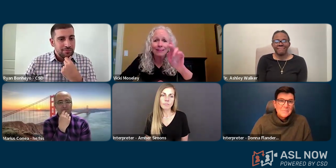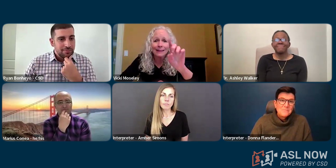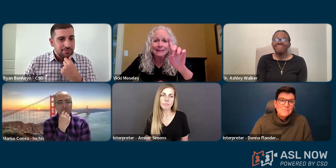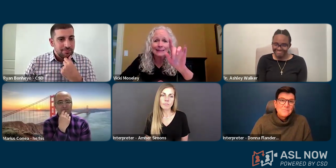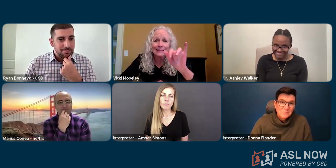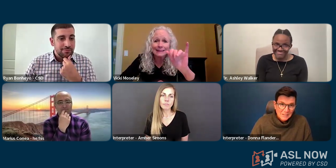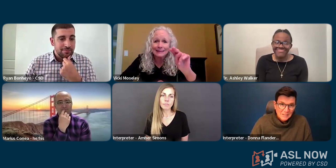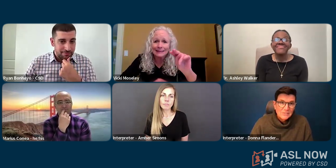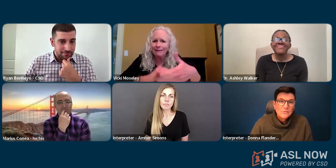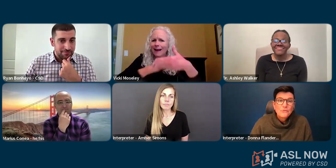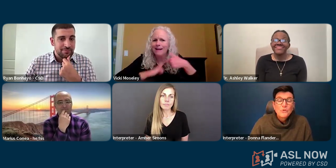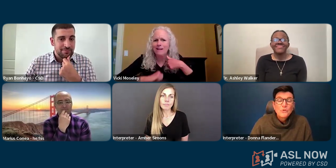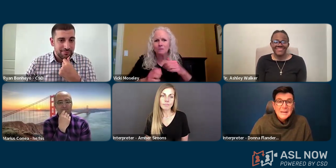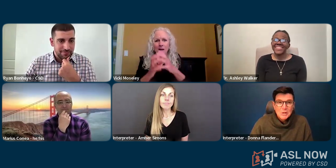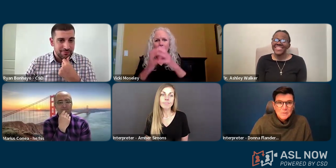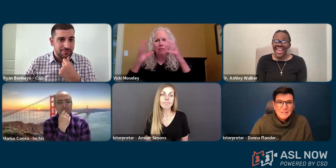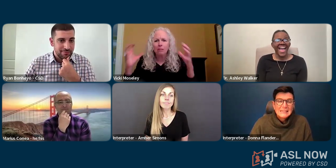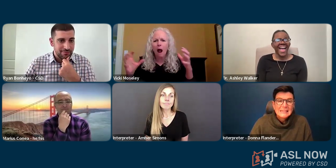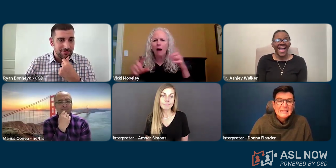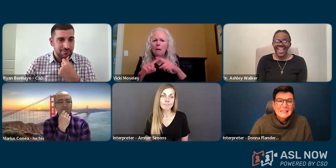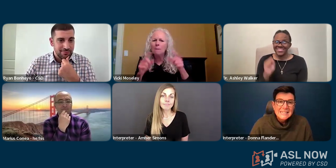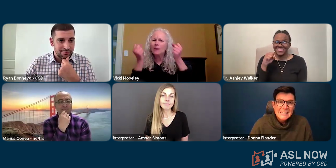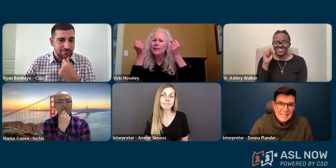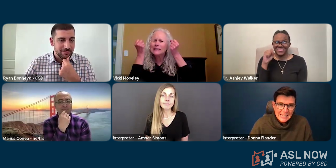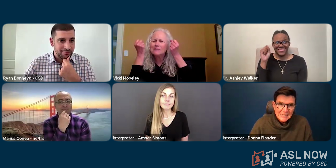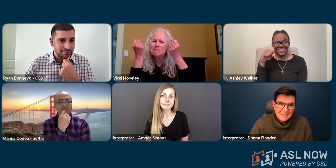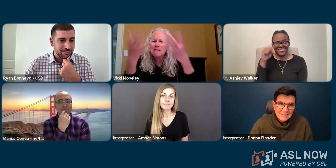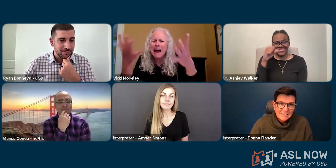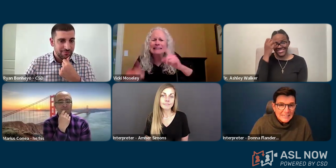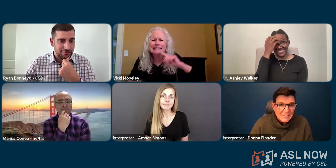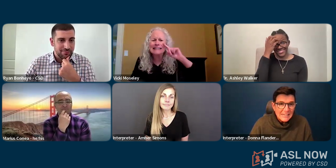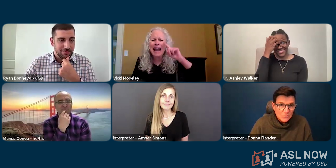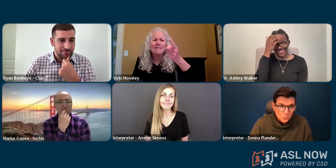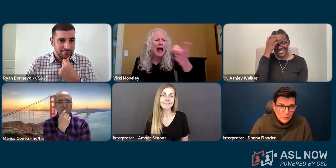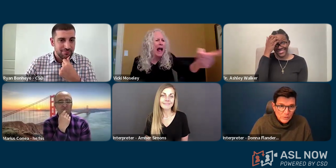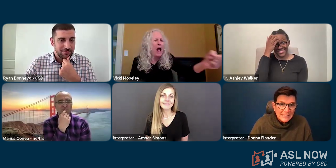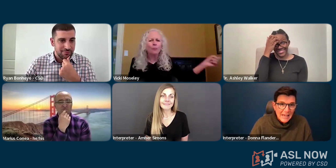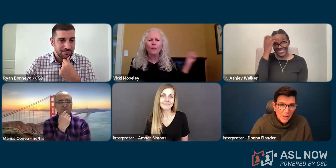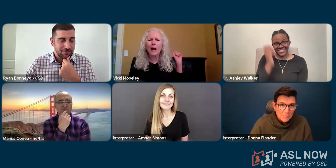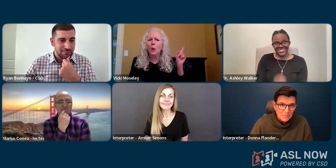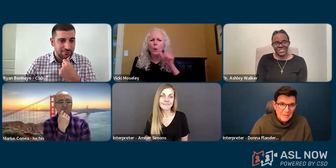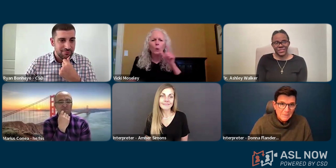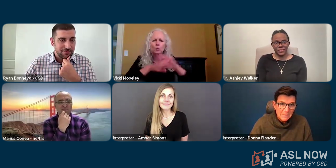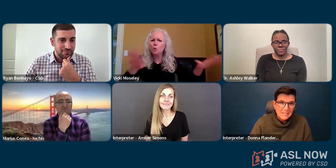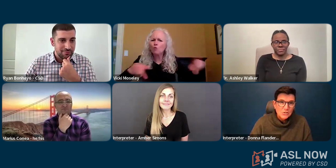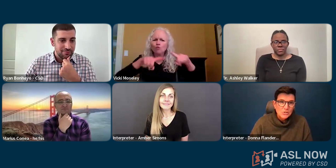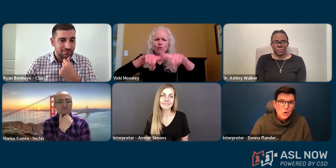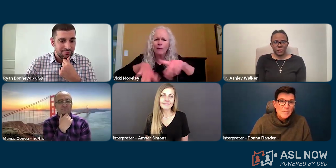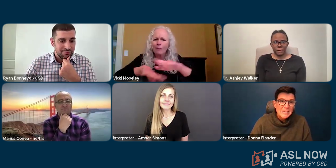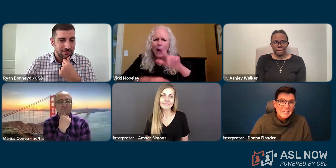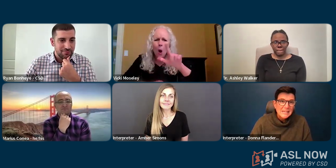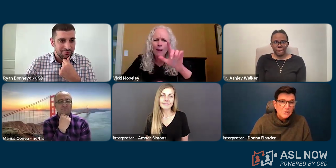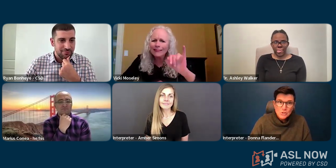for example, linked in LinkedIn has really helped me because there are so many